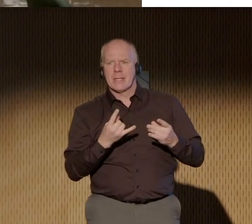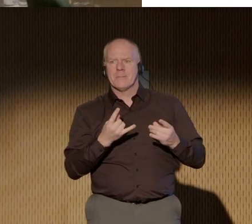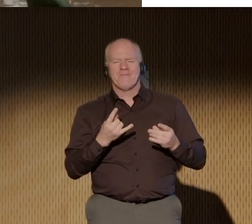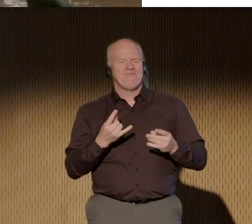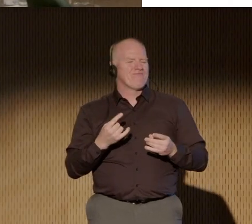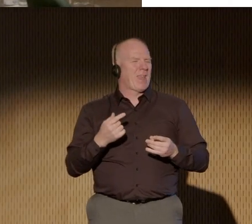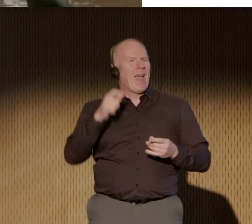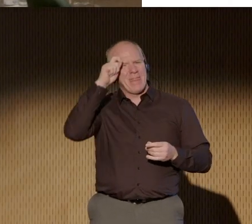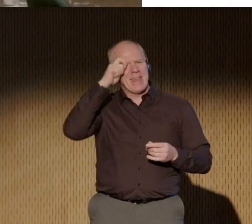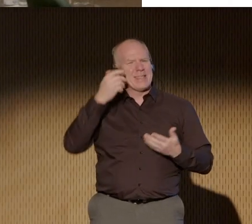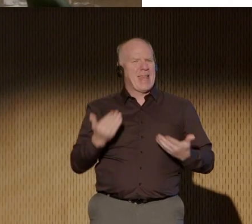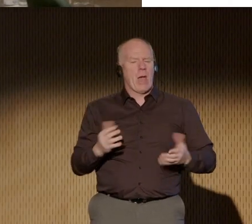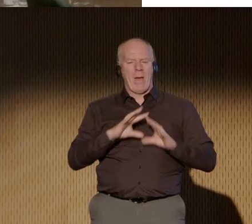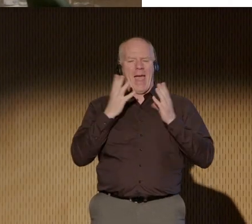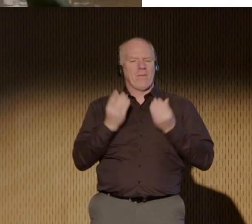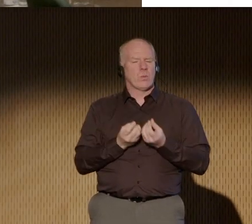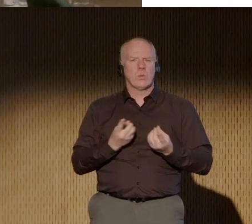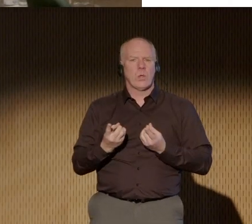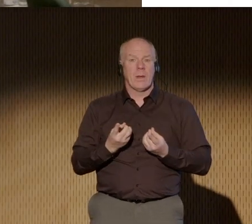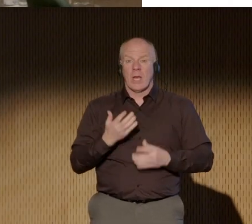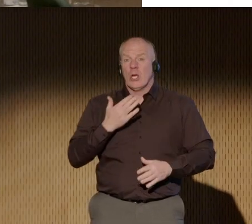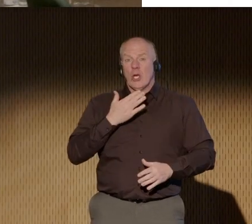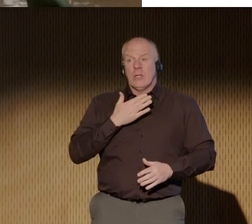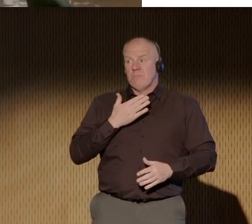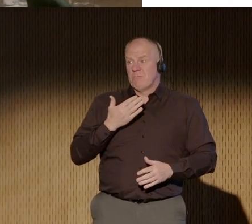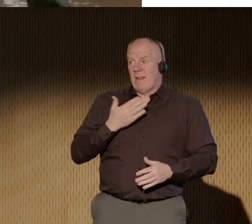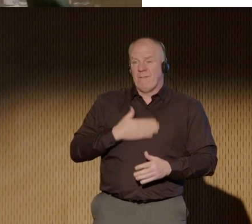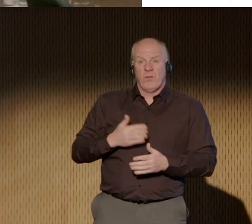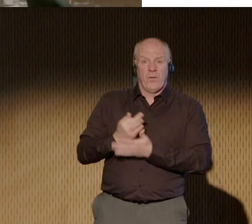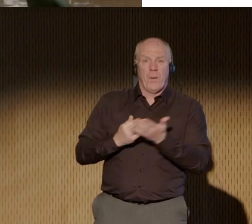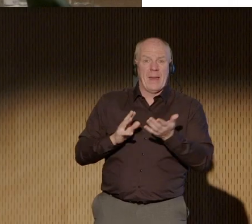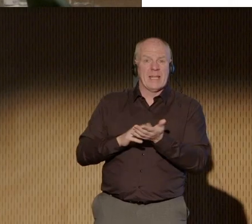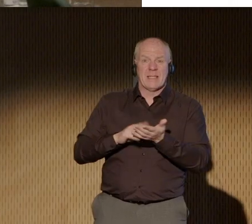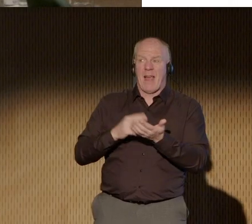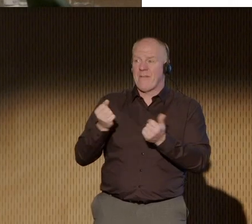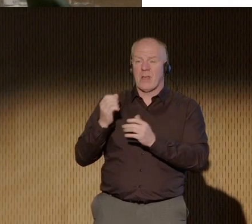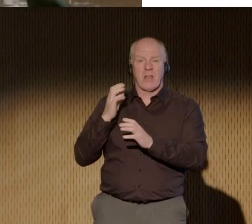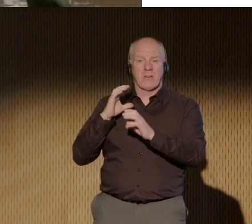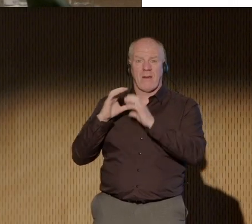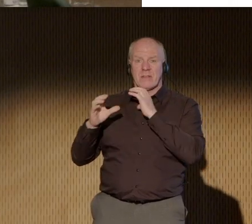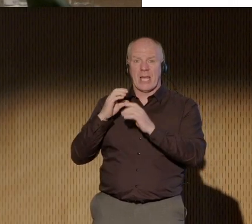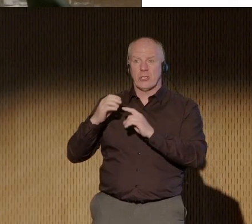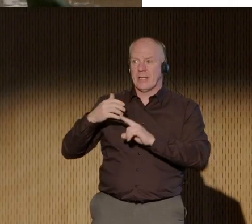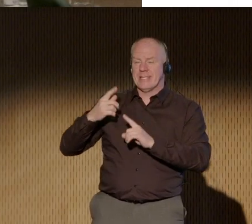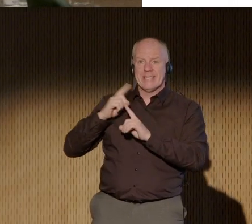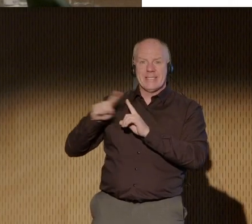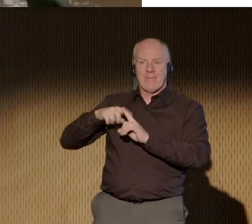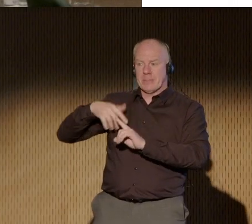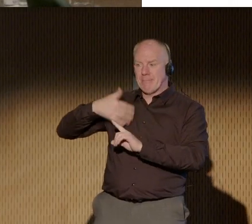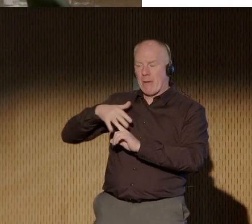we do now is—there’s a kind of multidisciplinary approach that we need to take—but also recognising